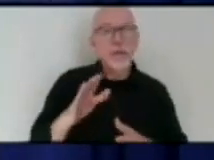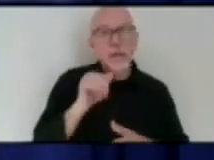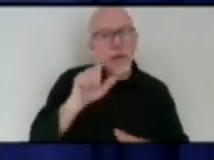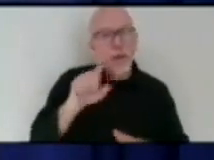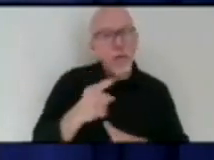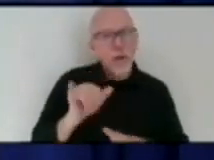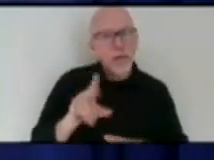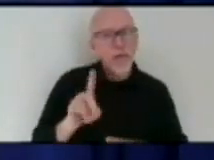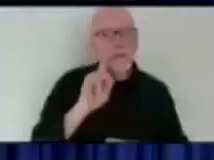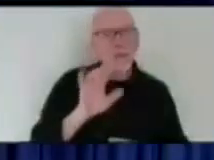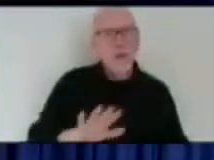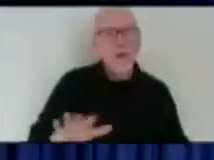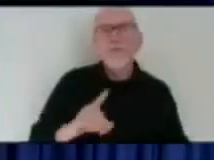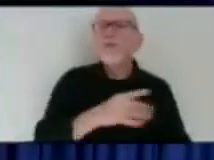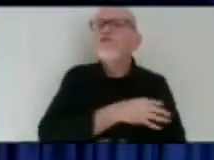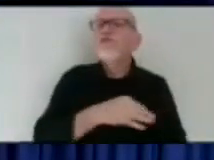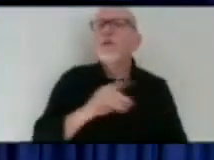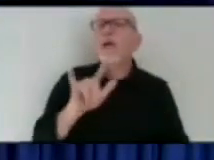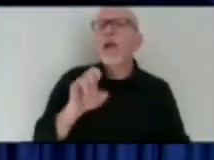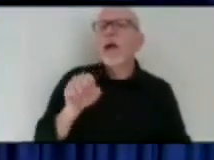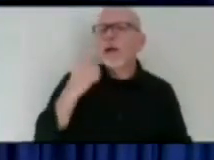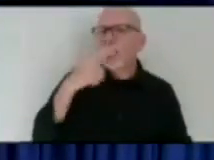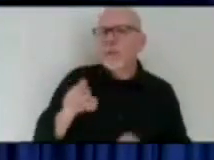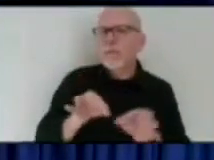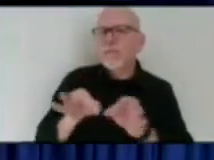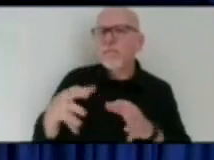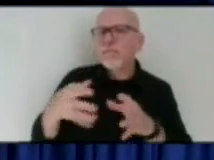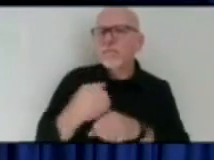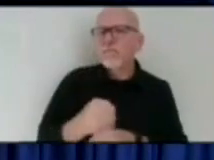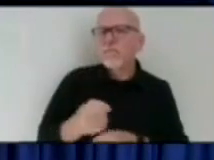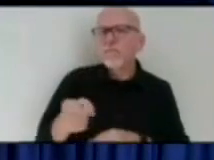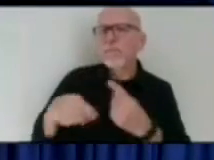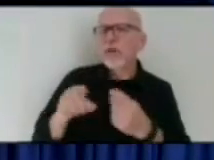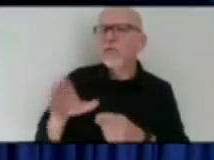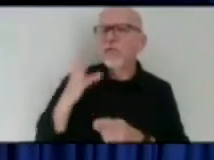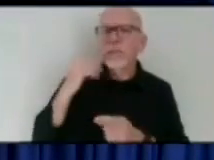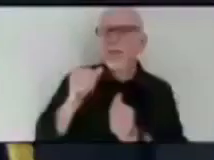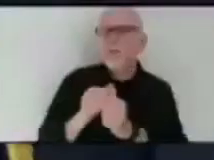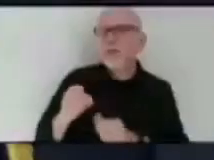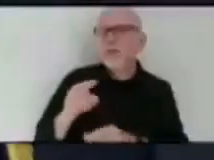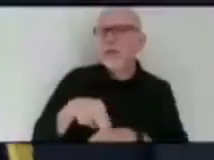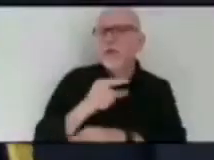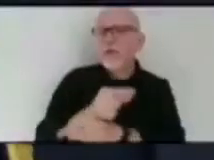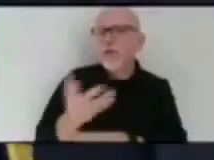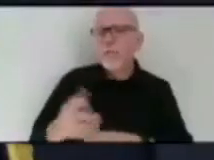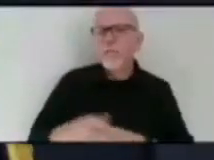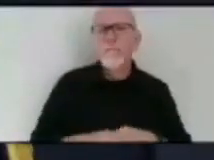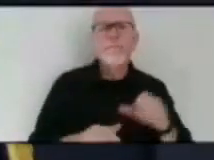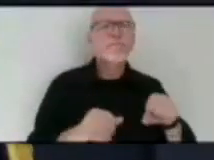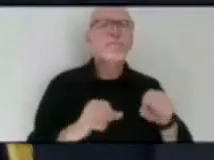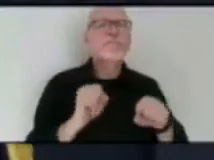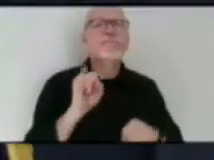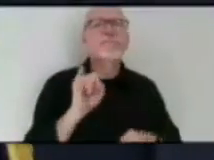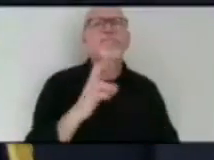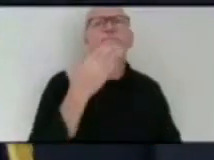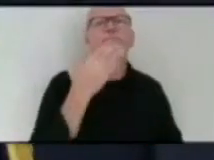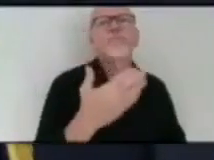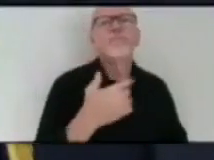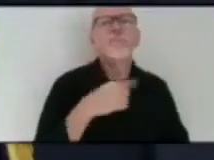General Lyles, you just want to give up 62nd update on your experience to date. Uh, yes, sir. Thank you, Brig. General Dale Isles, The edge in general.